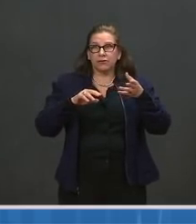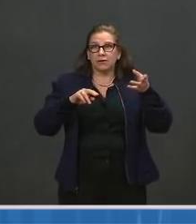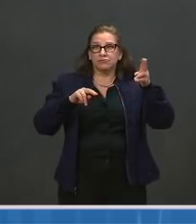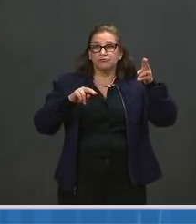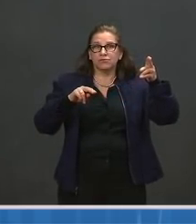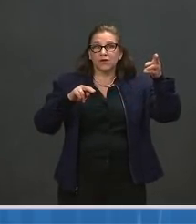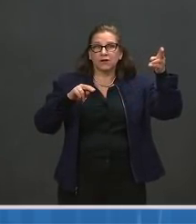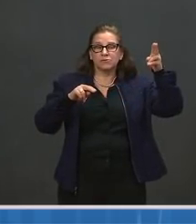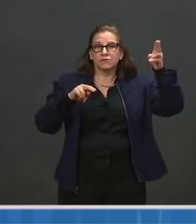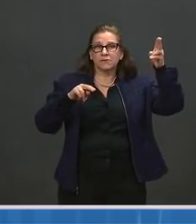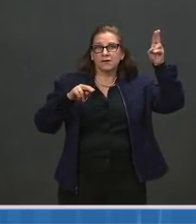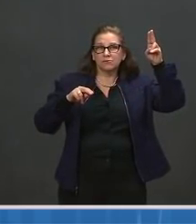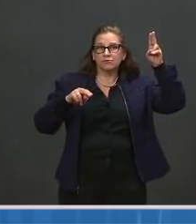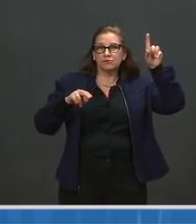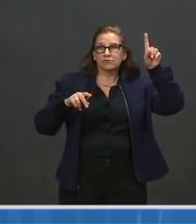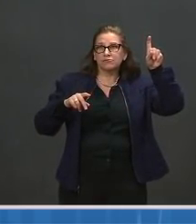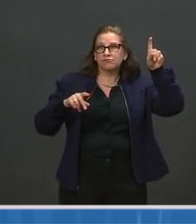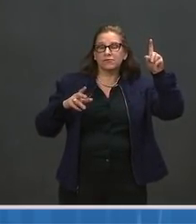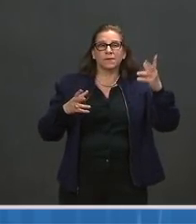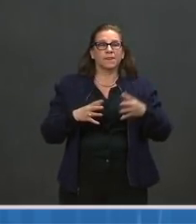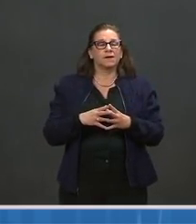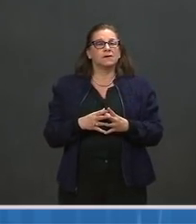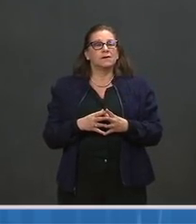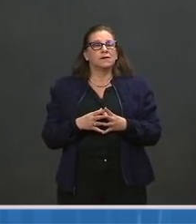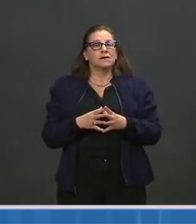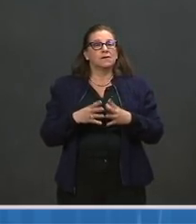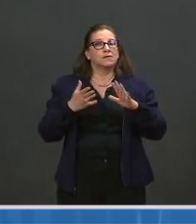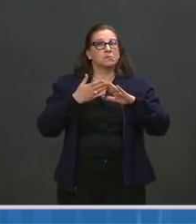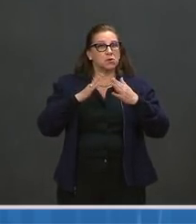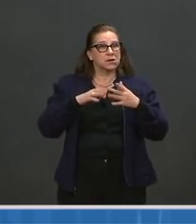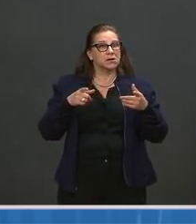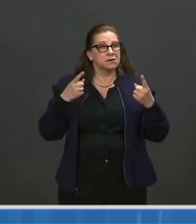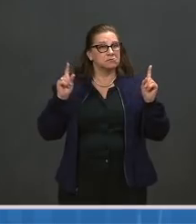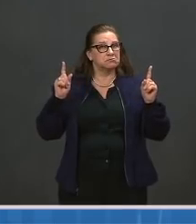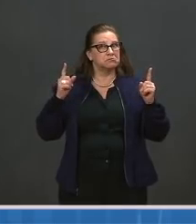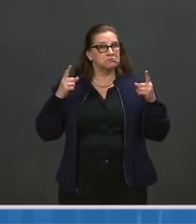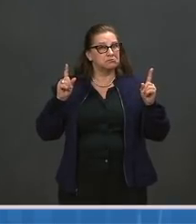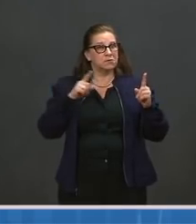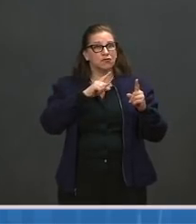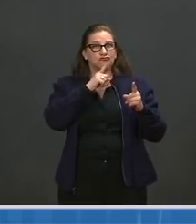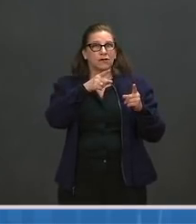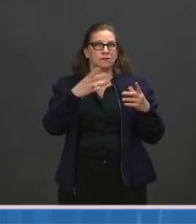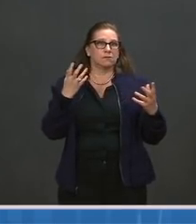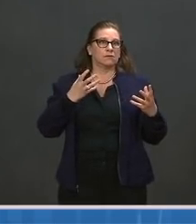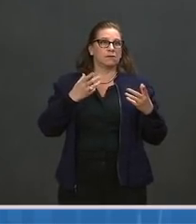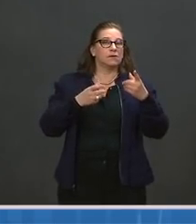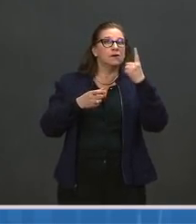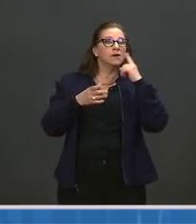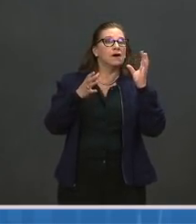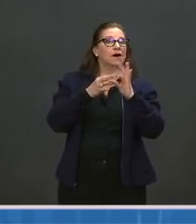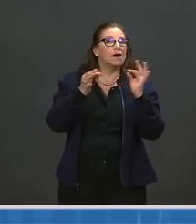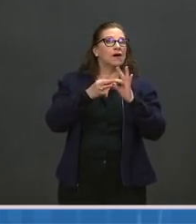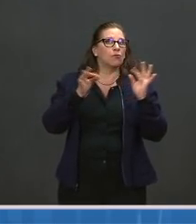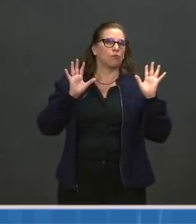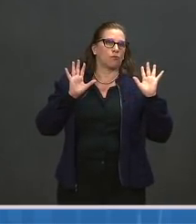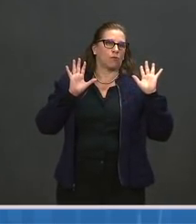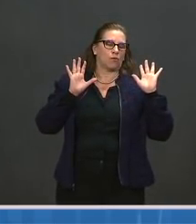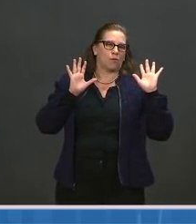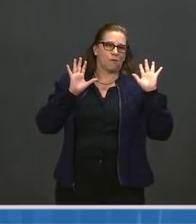if the death rates decline? Assuming that's a great thing, of course, but I wonder what kind of world we're going to see going forward with more -- as more people get the vaccine. Thanks.